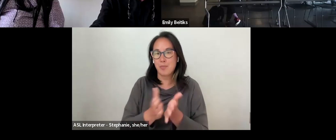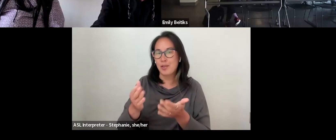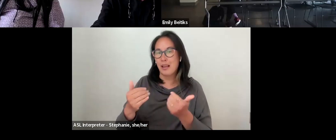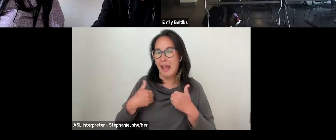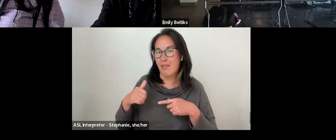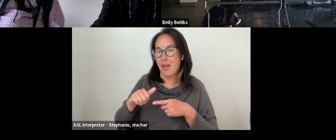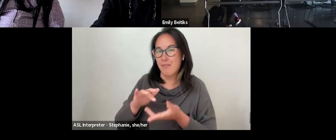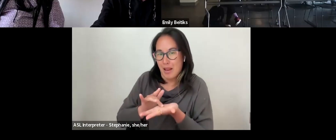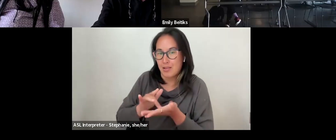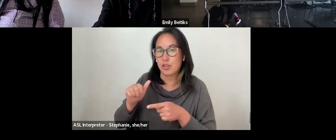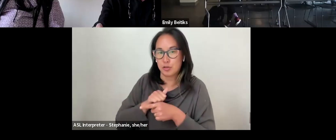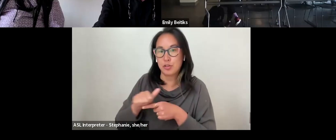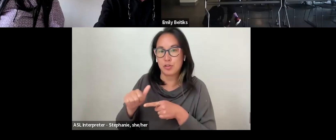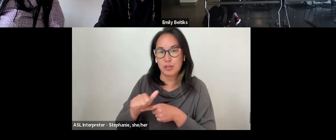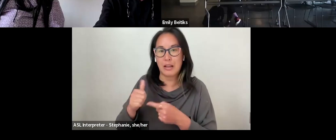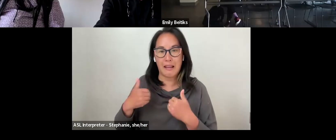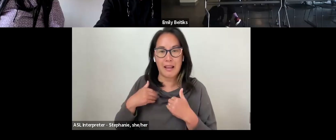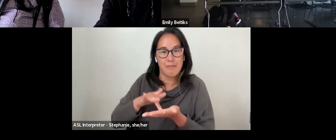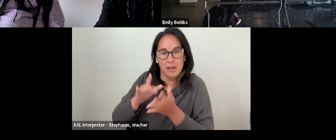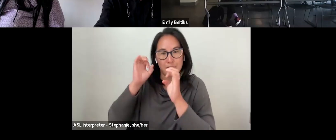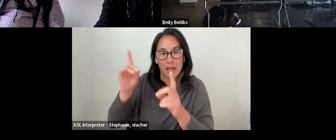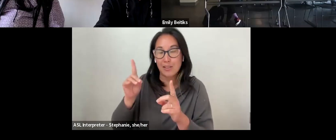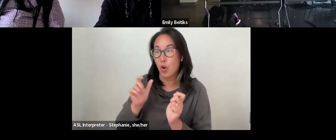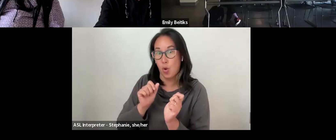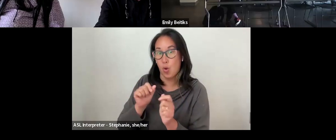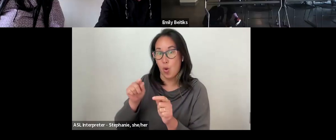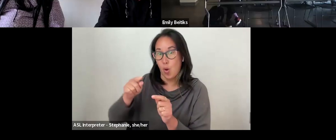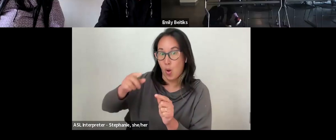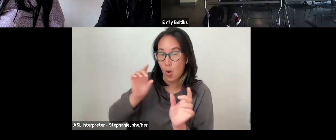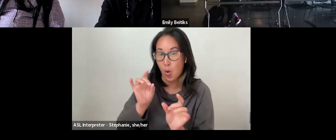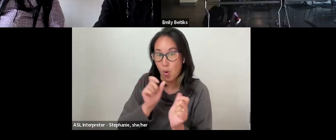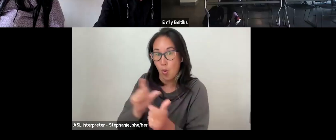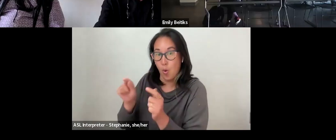is they all have terrible things to say.